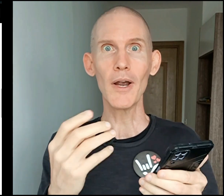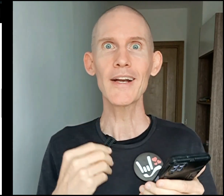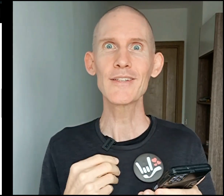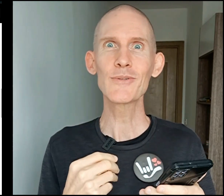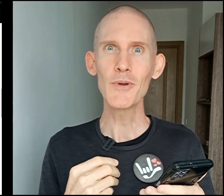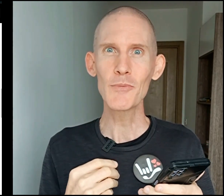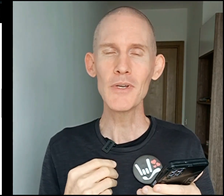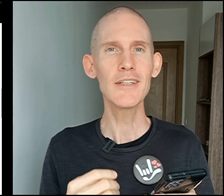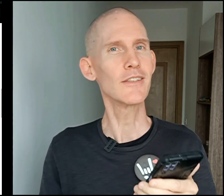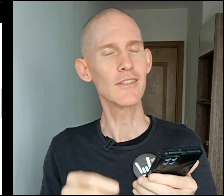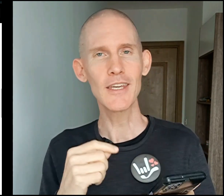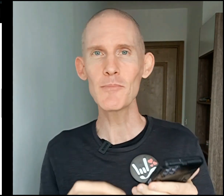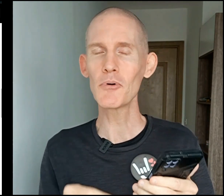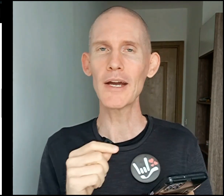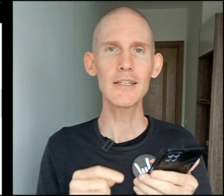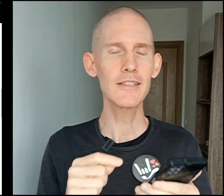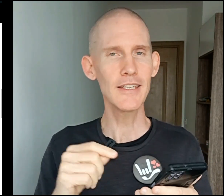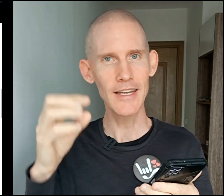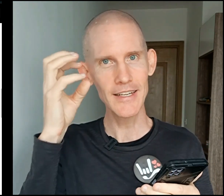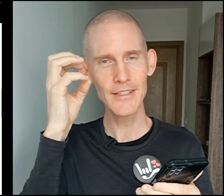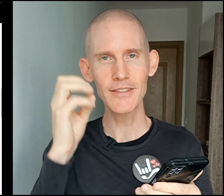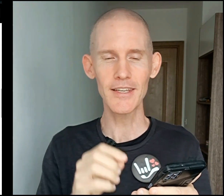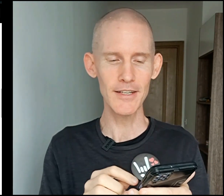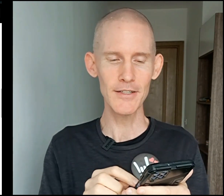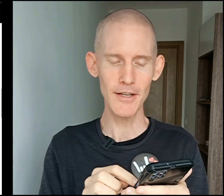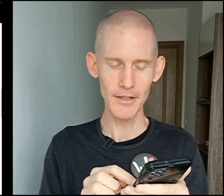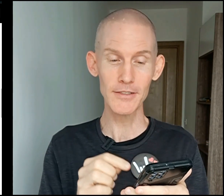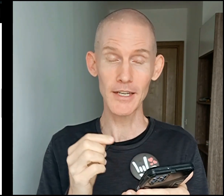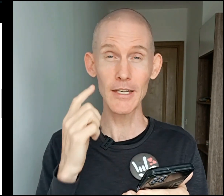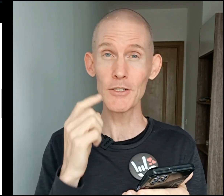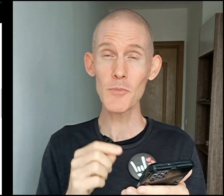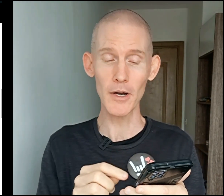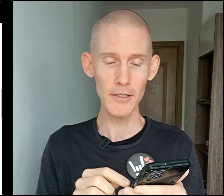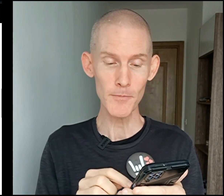practice with me, just keep practicing, getting it sticking in your mind